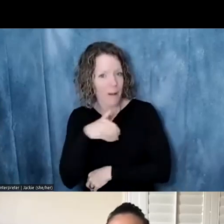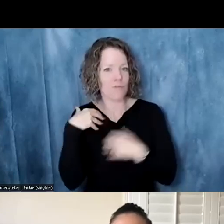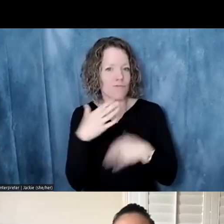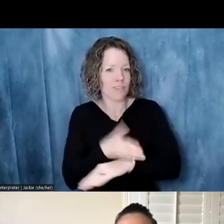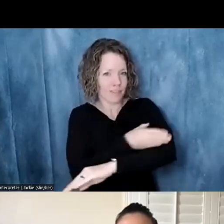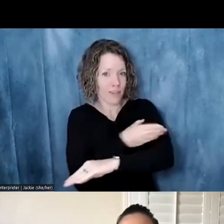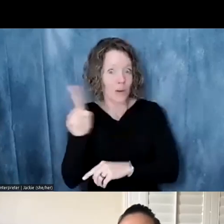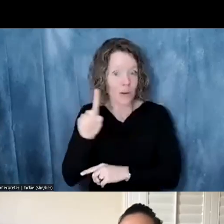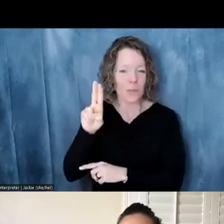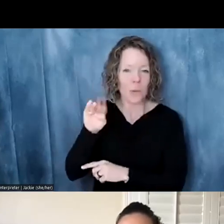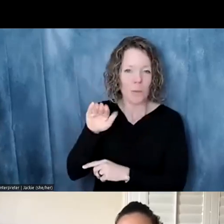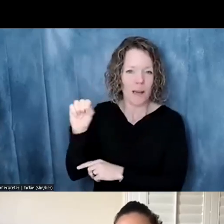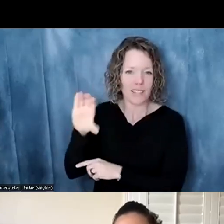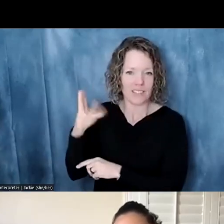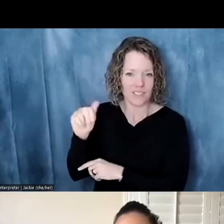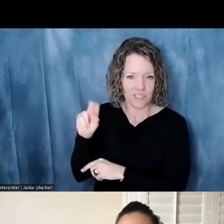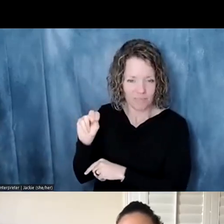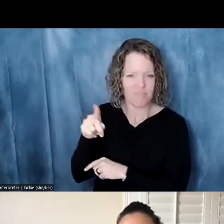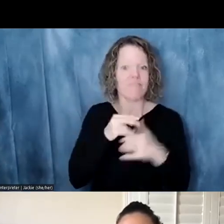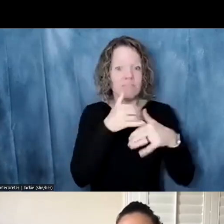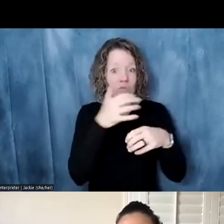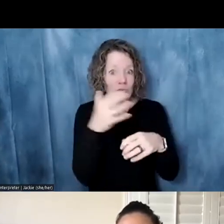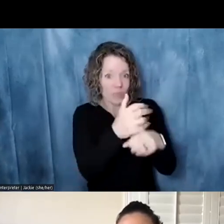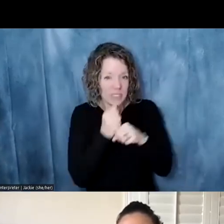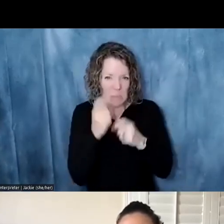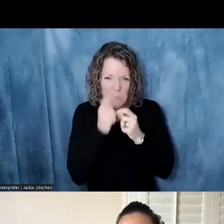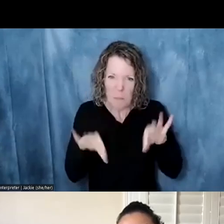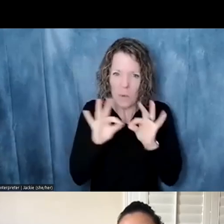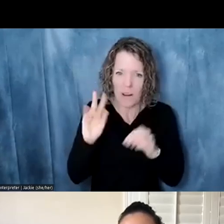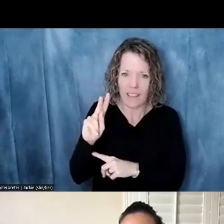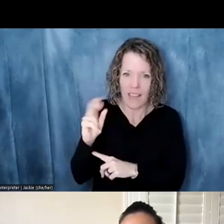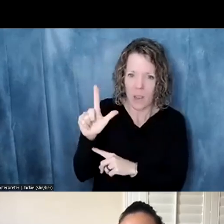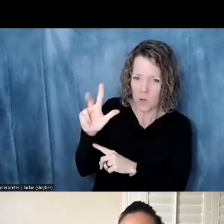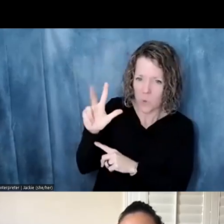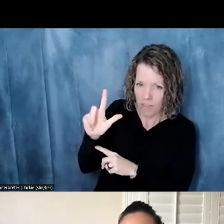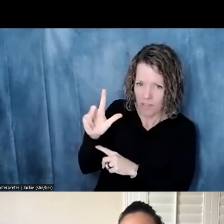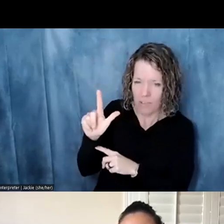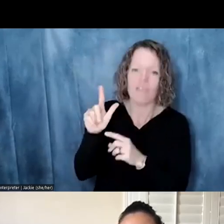He is a recipient of an important K23 career development award from NIAAA to